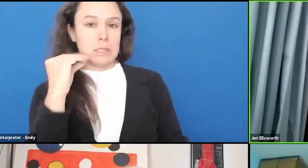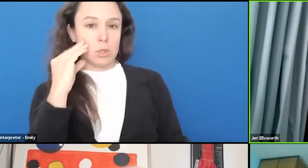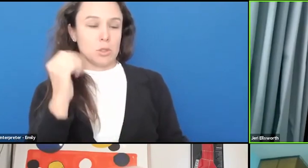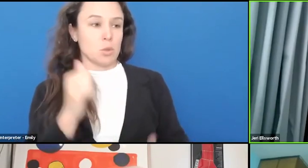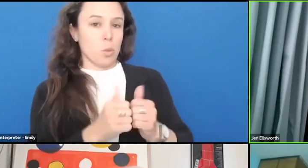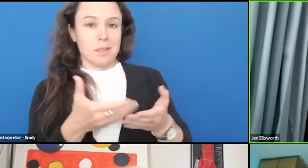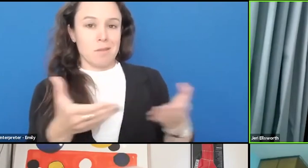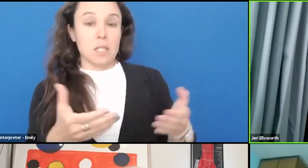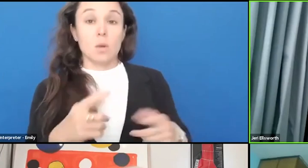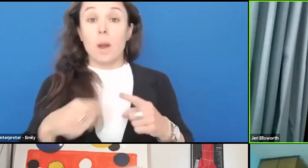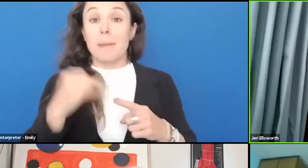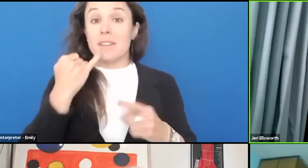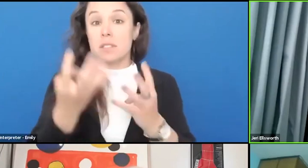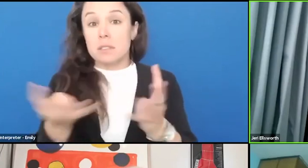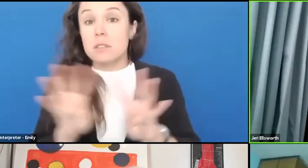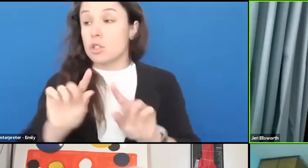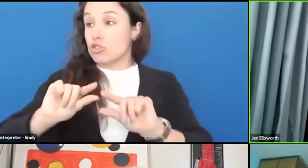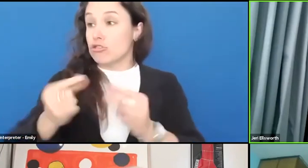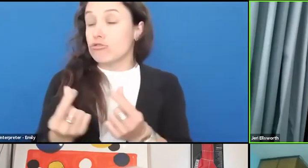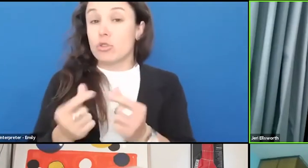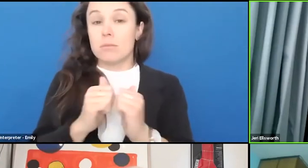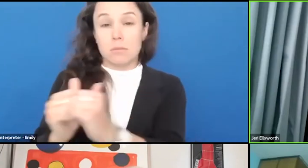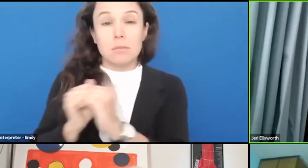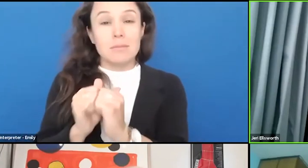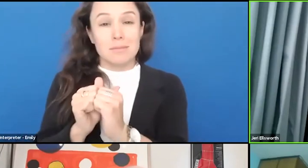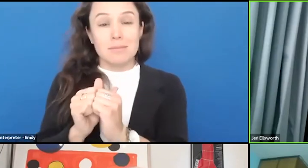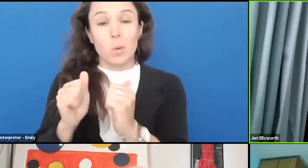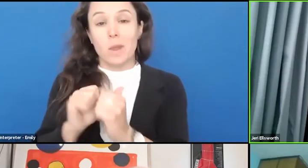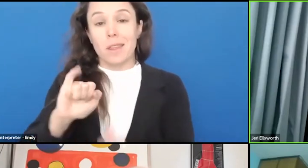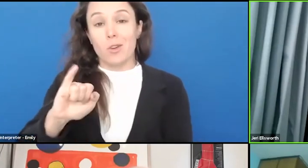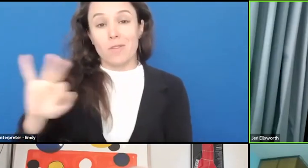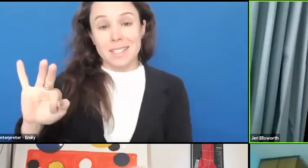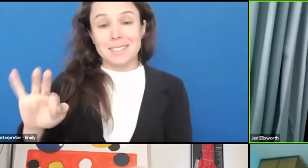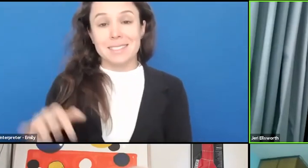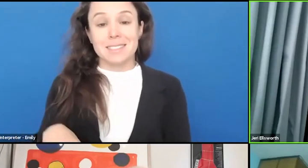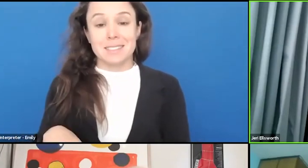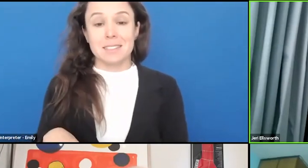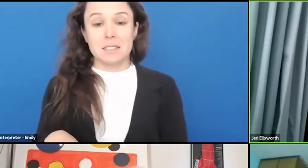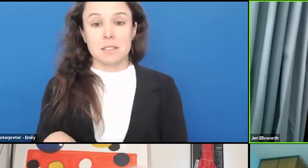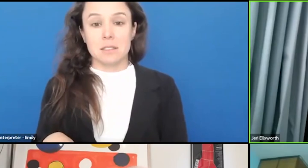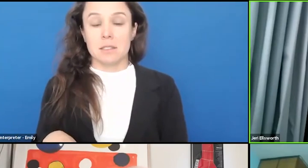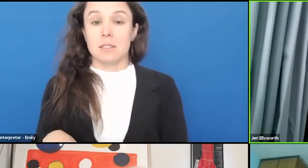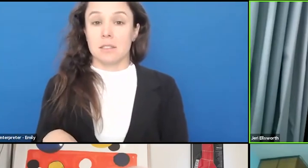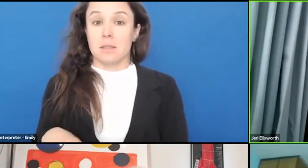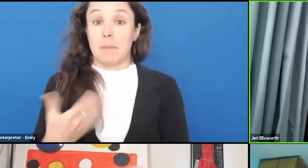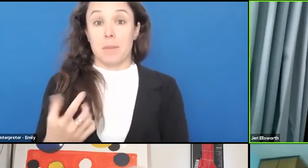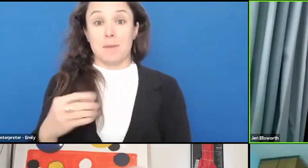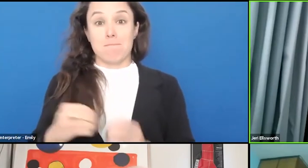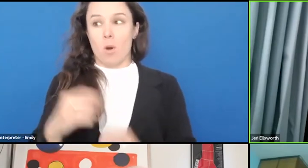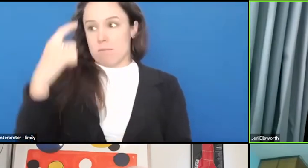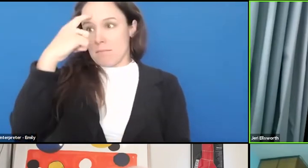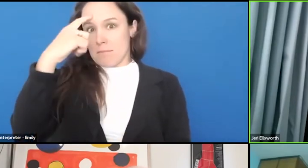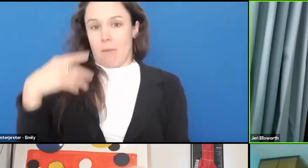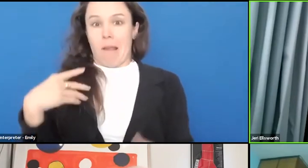devices or around interfaces. Probably be mentally more healthy for us, it's just a speculation.